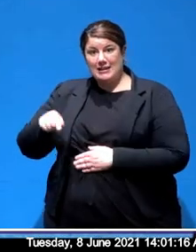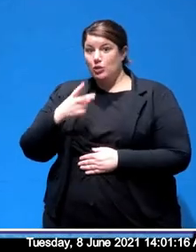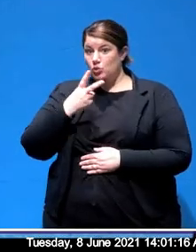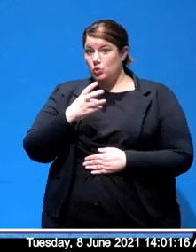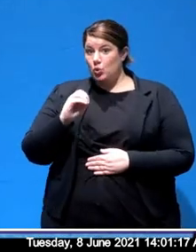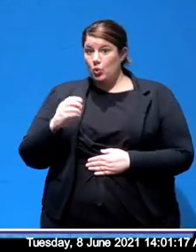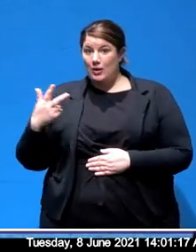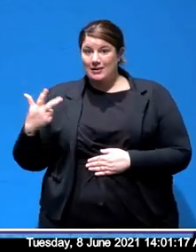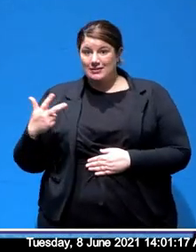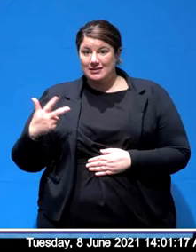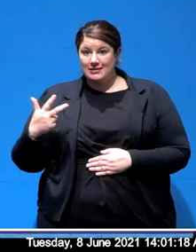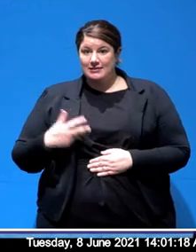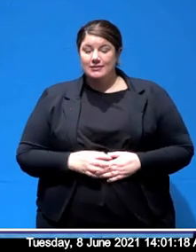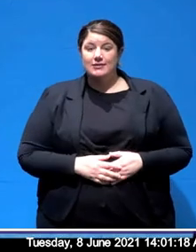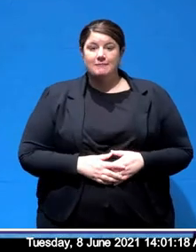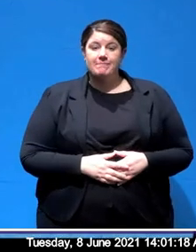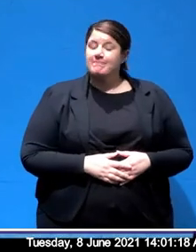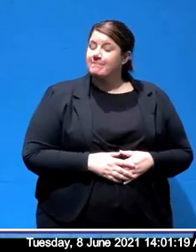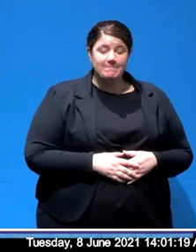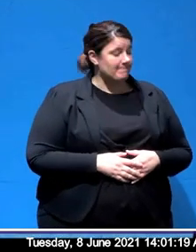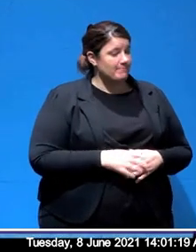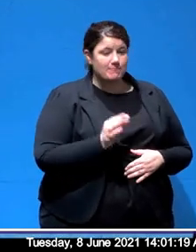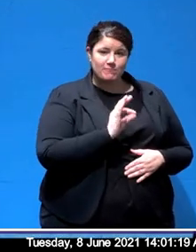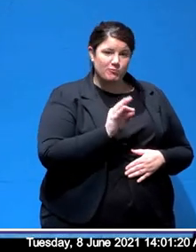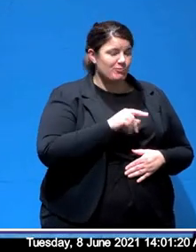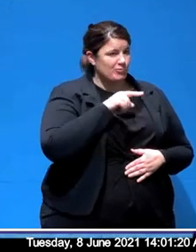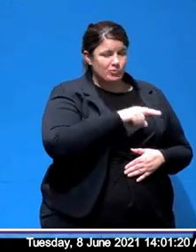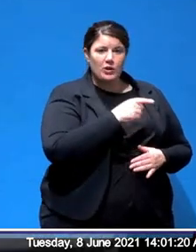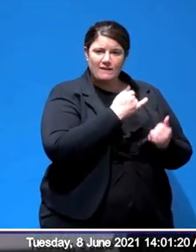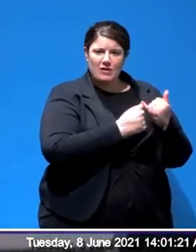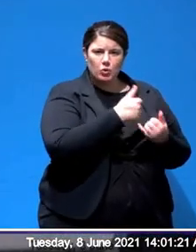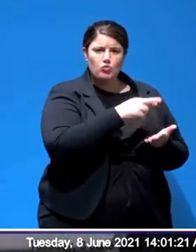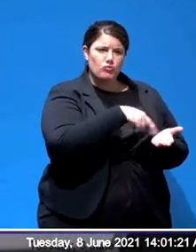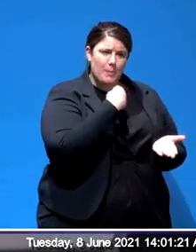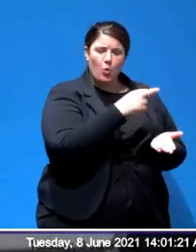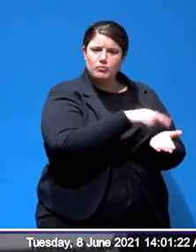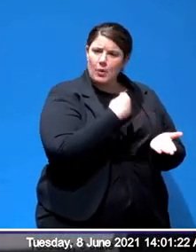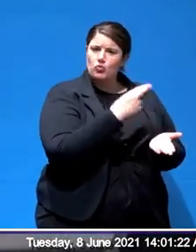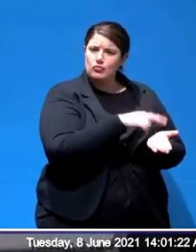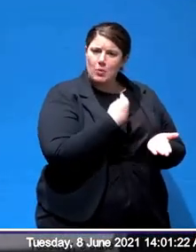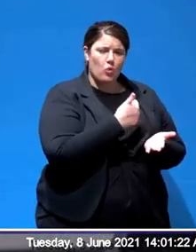Not for N Street, no, I didn't. They were very good at reporting incidents.